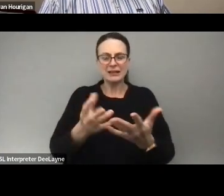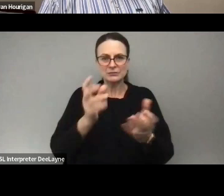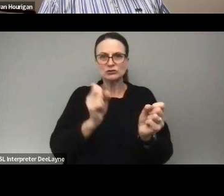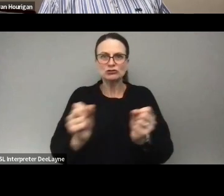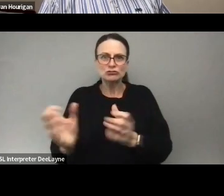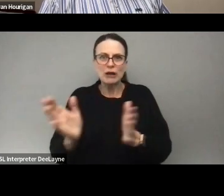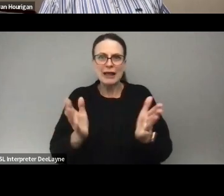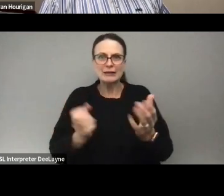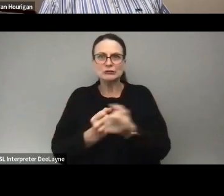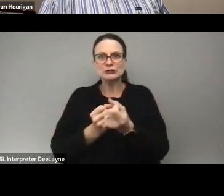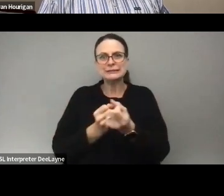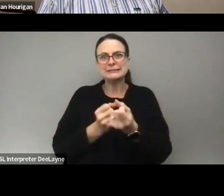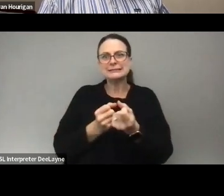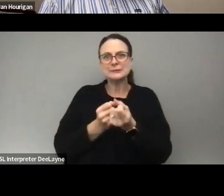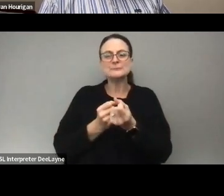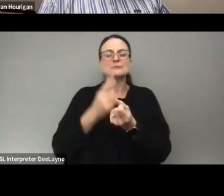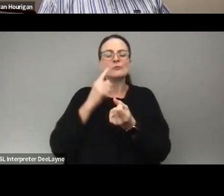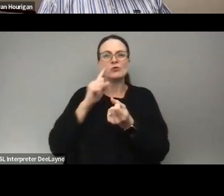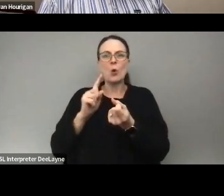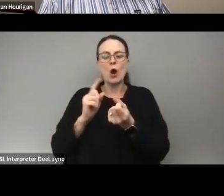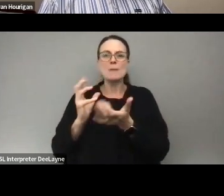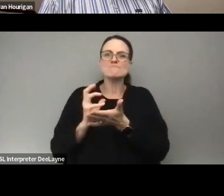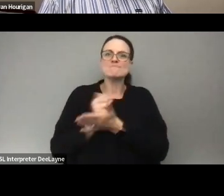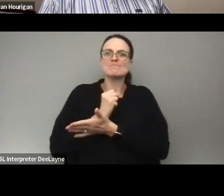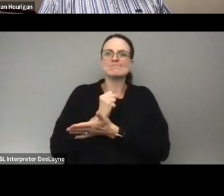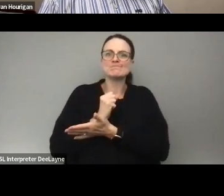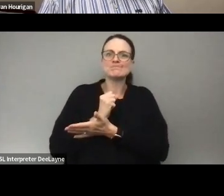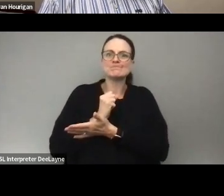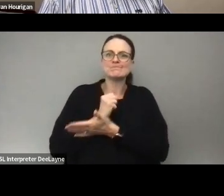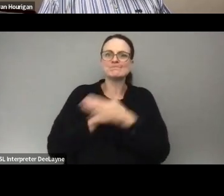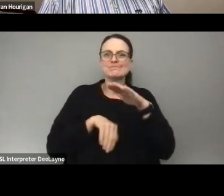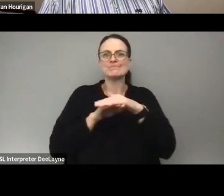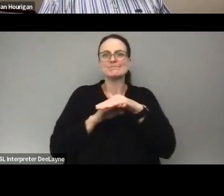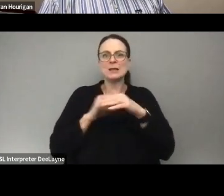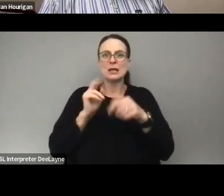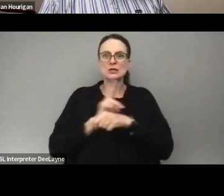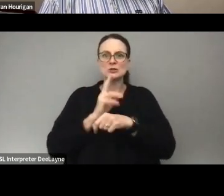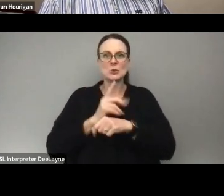to maximize these networks when you are teaching.